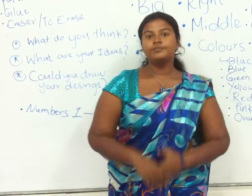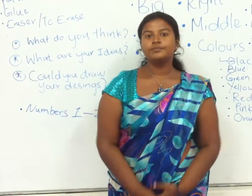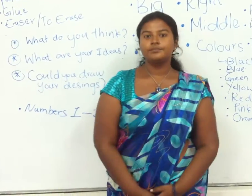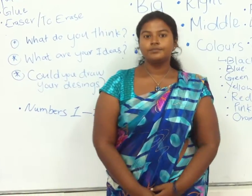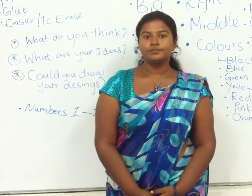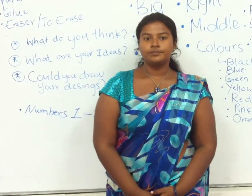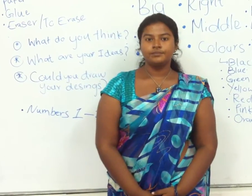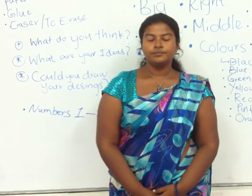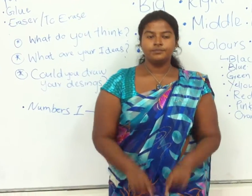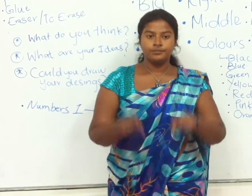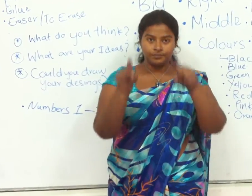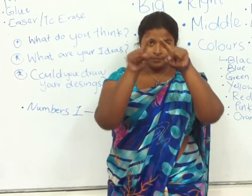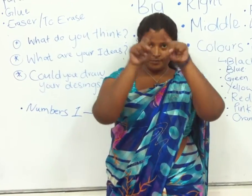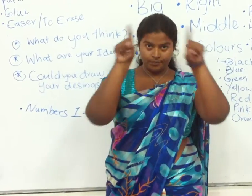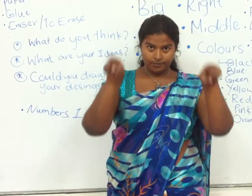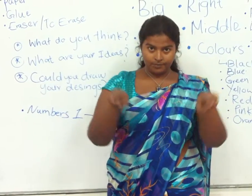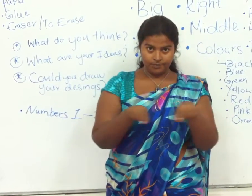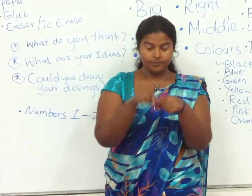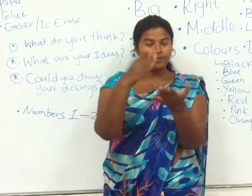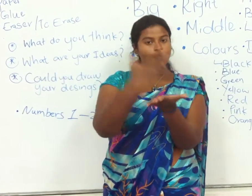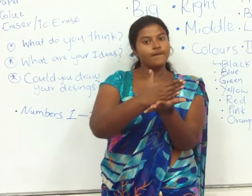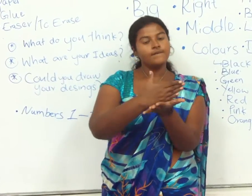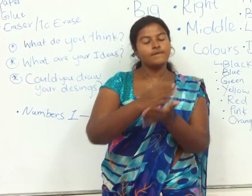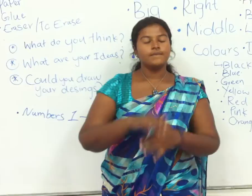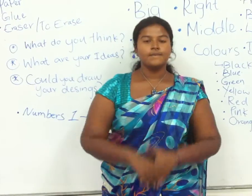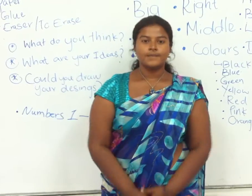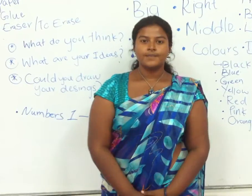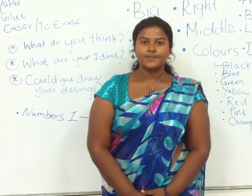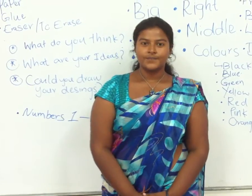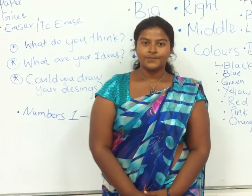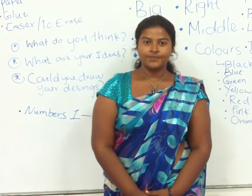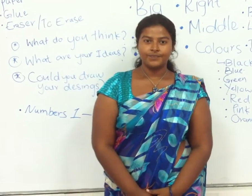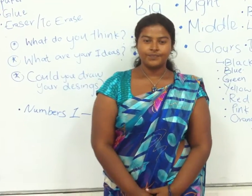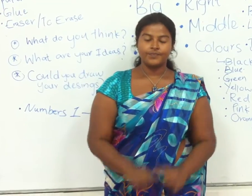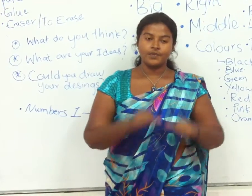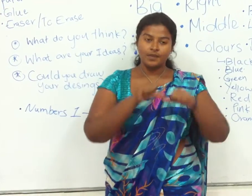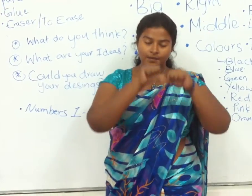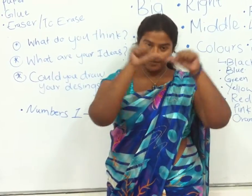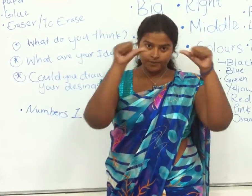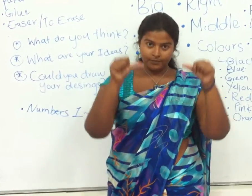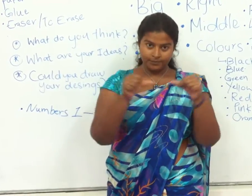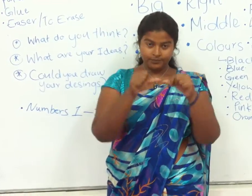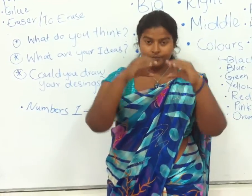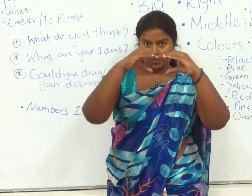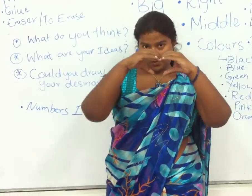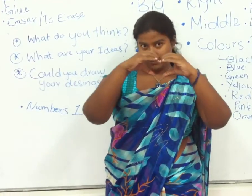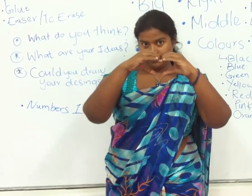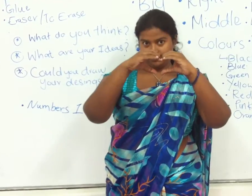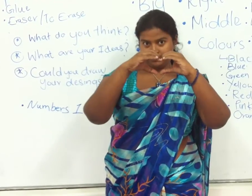Semi-cercle Heart